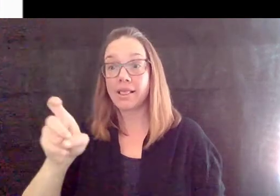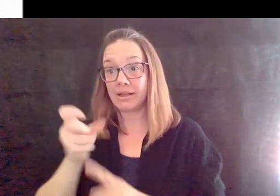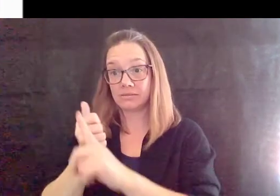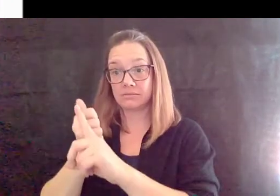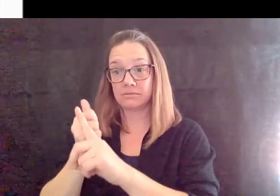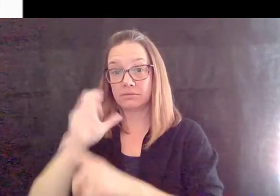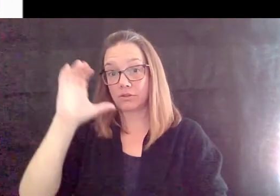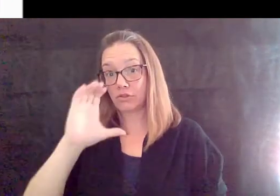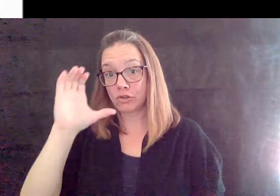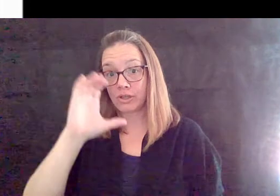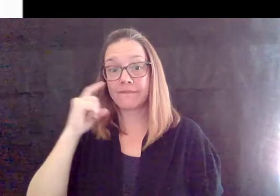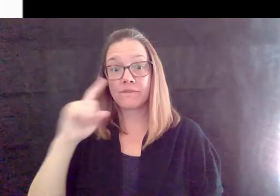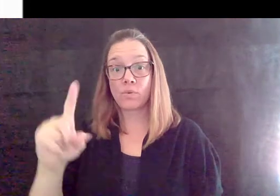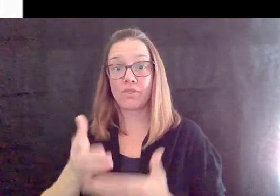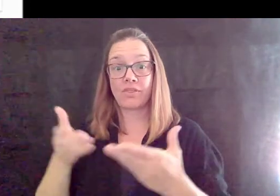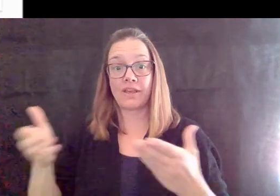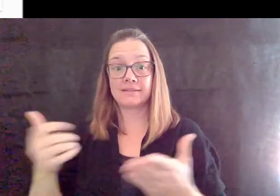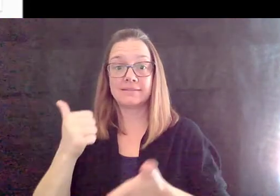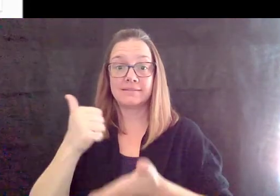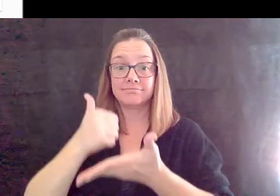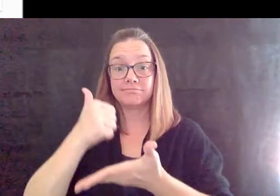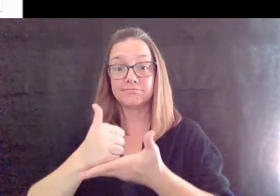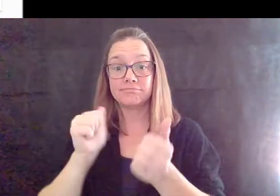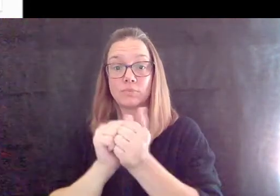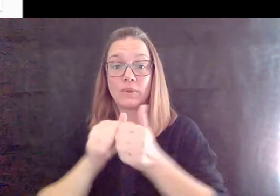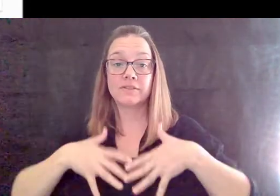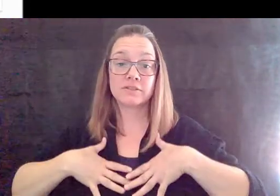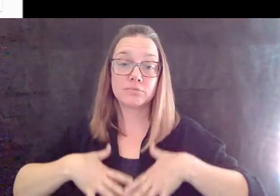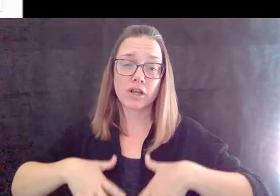Alex is looking for things that help with depression